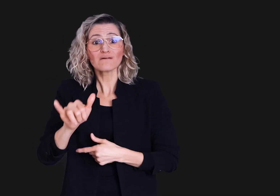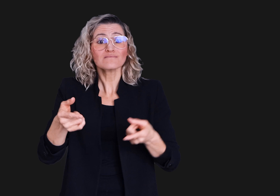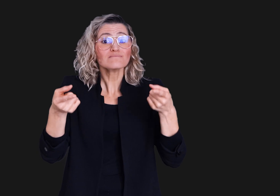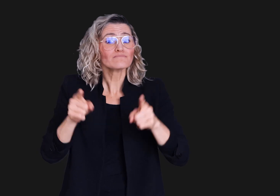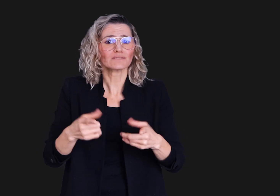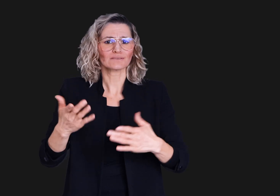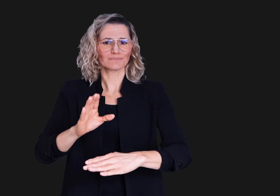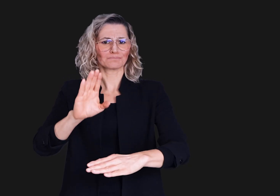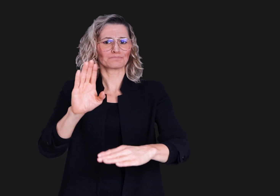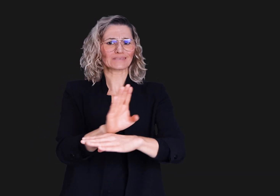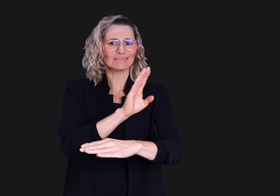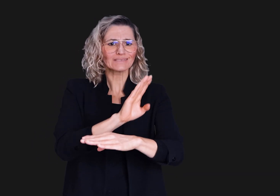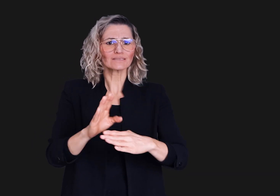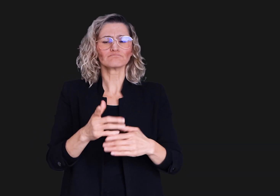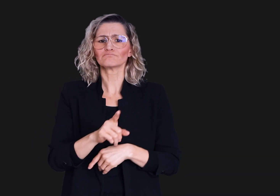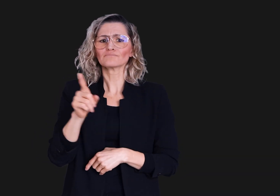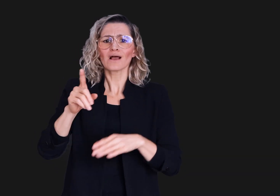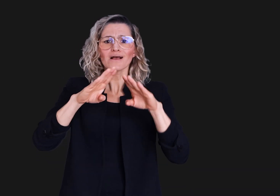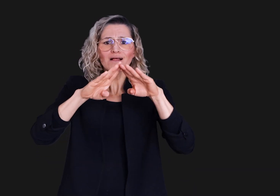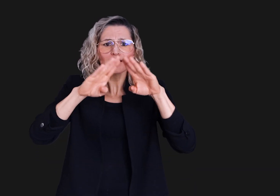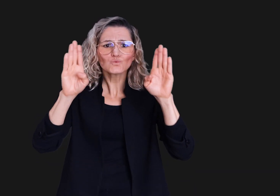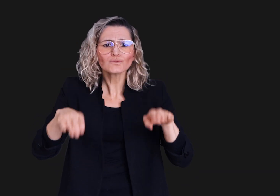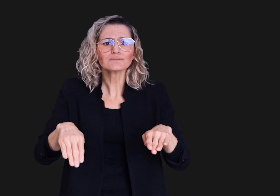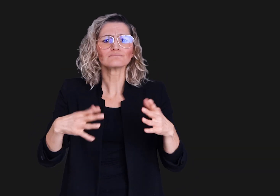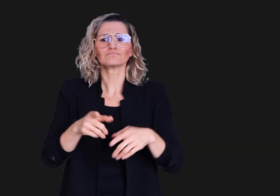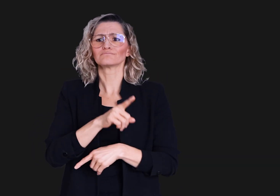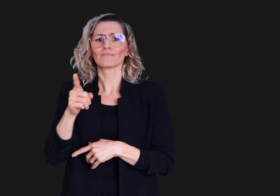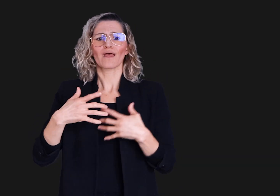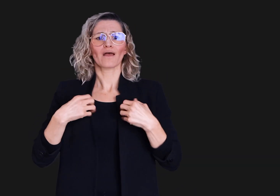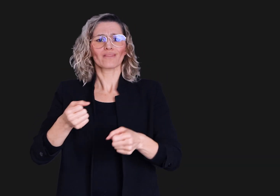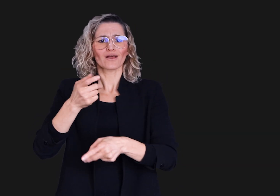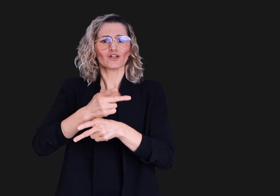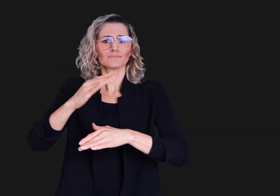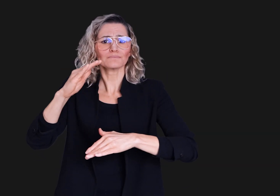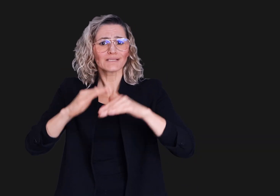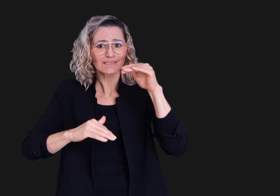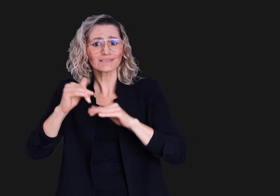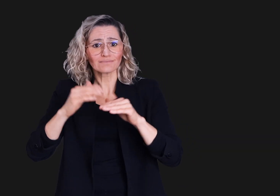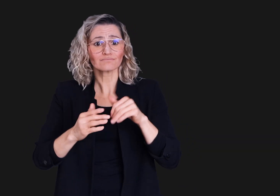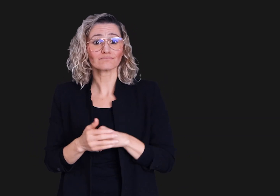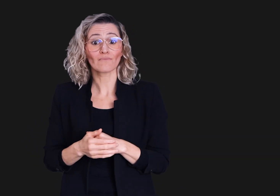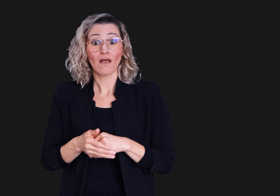This happened in businesses and at housing and healthcare buildings.